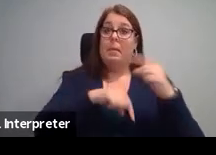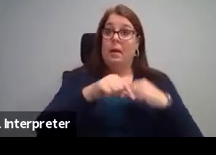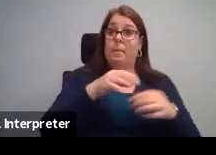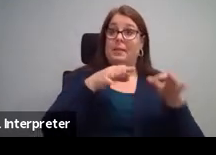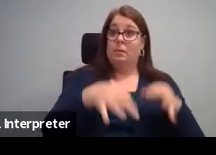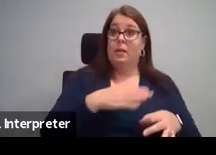And